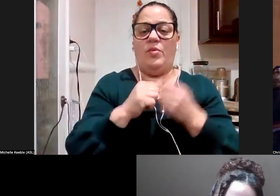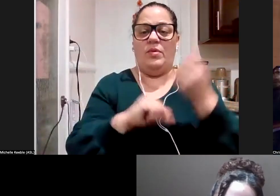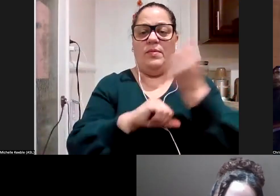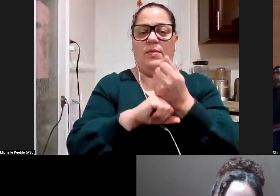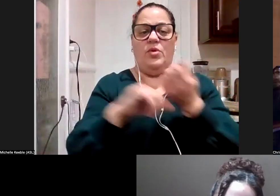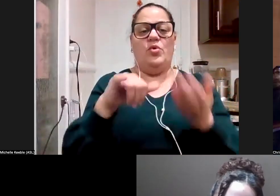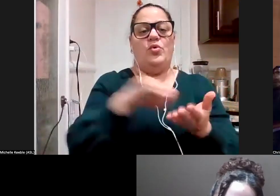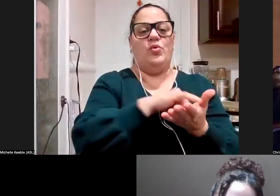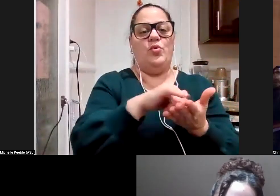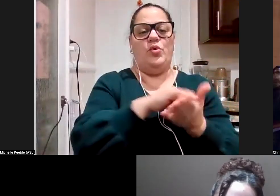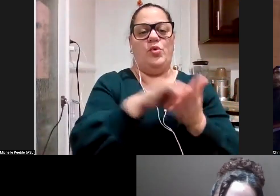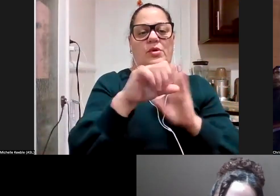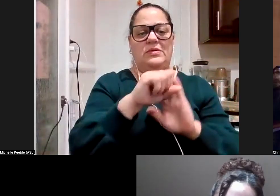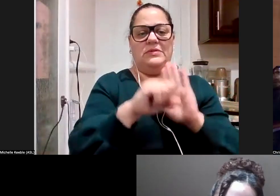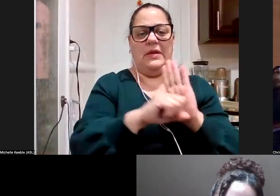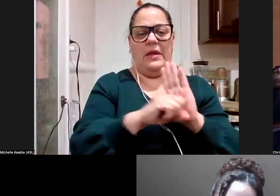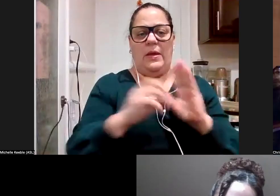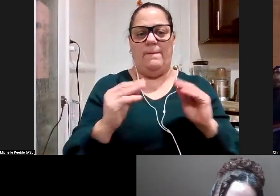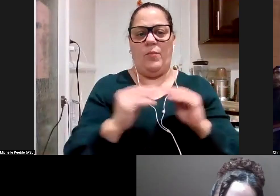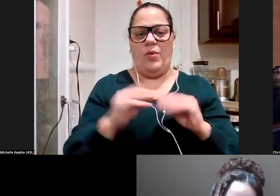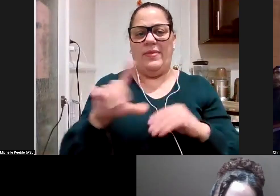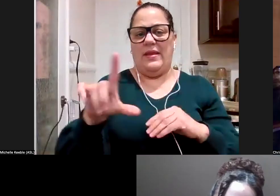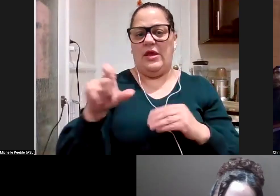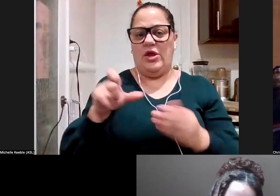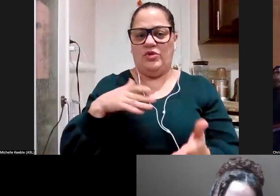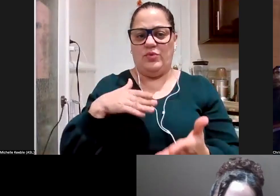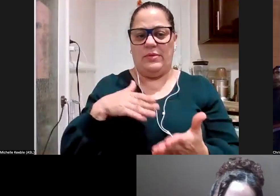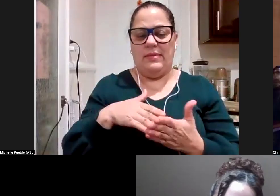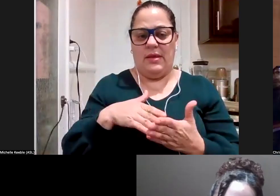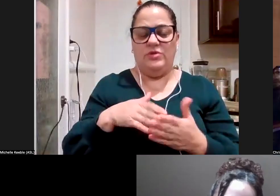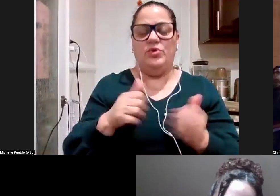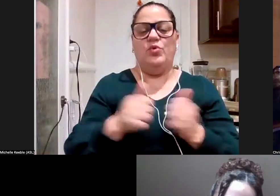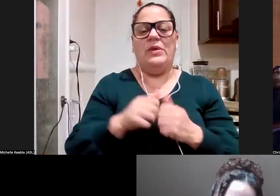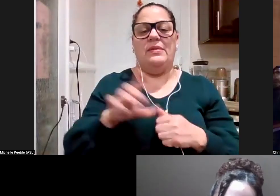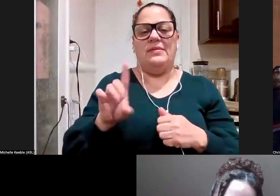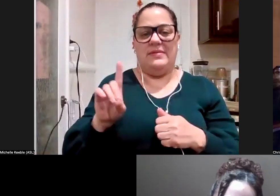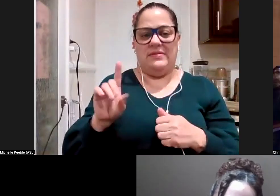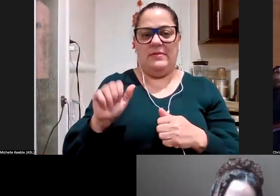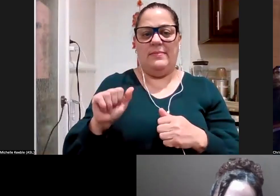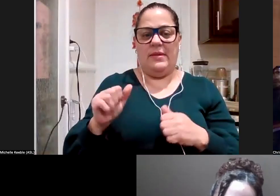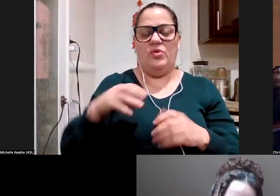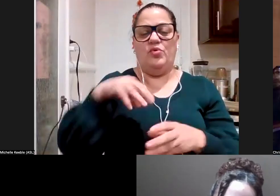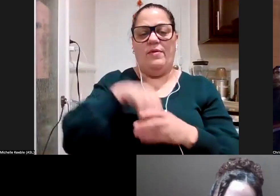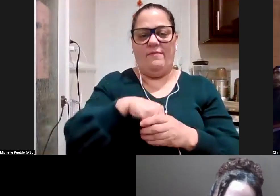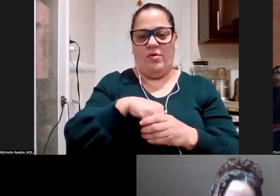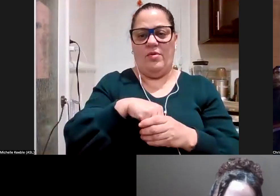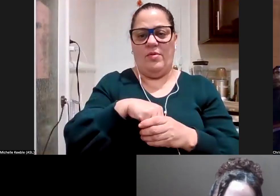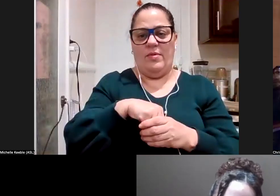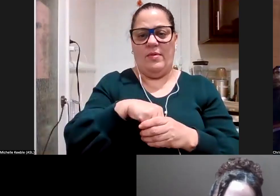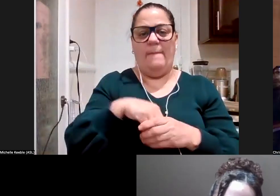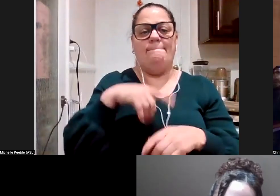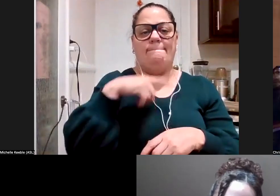State's more than a 100,000 students with disabilities who are enrolled in public